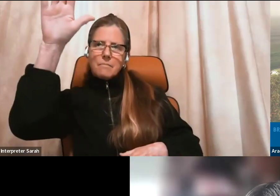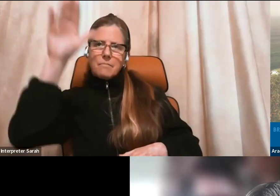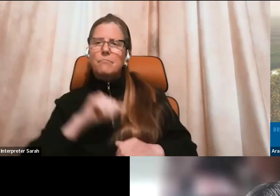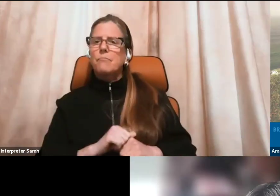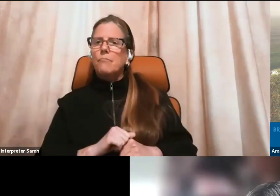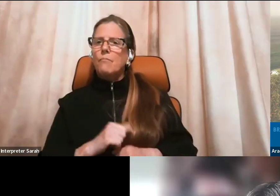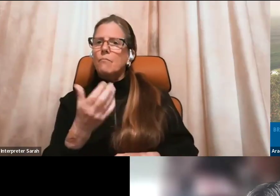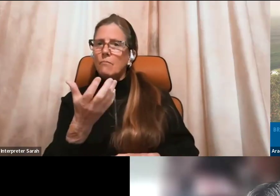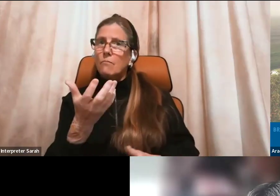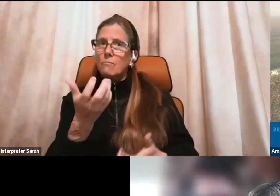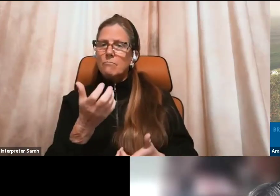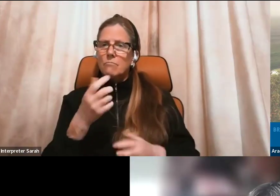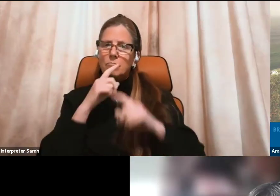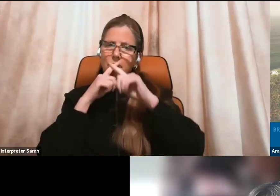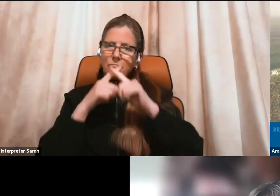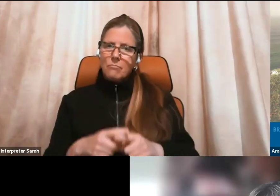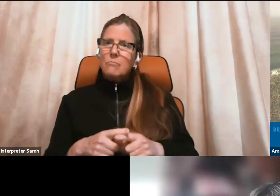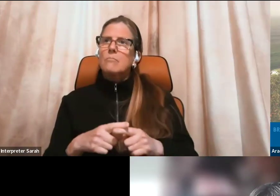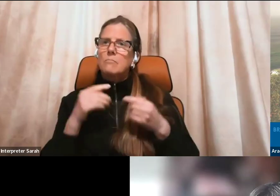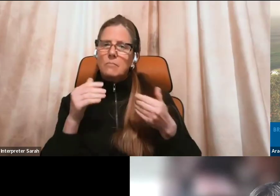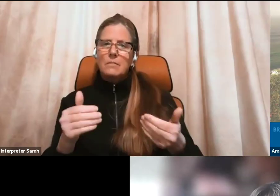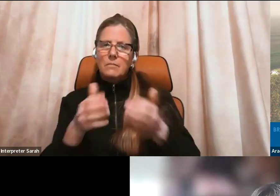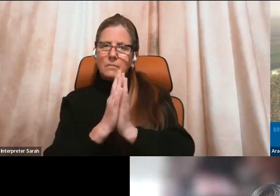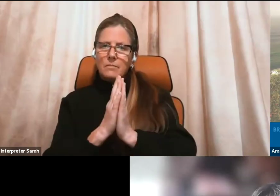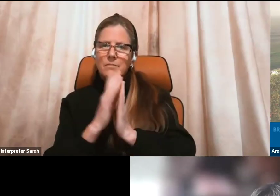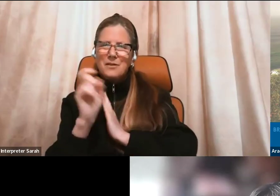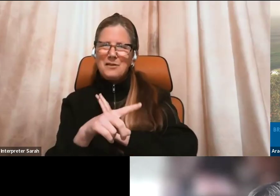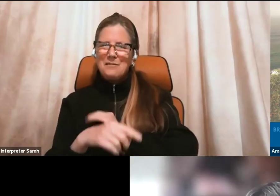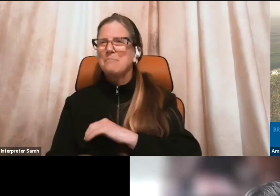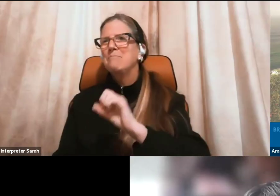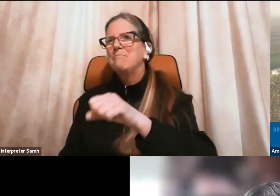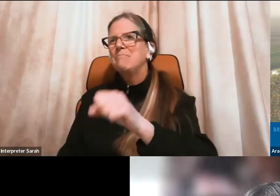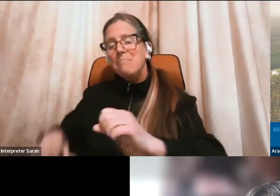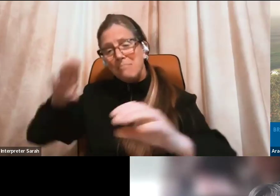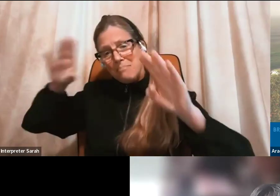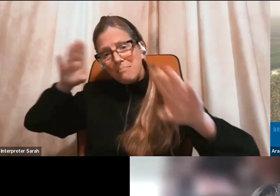to unmute yourself and ask your question? Of course, hello, everyone. So my name is Ana